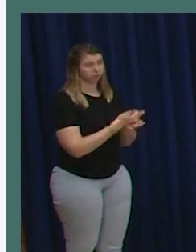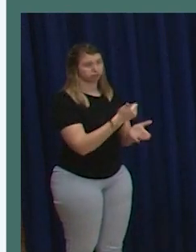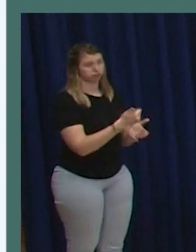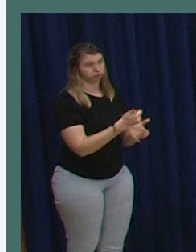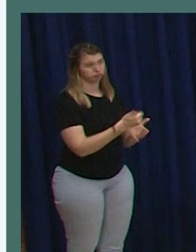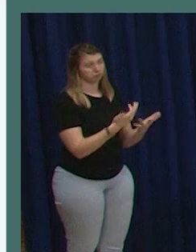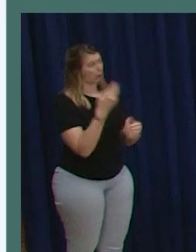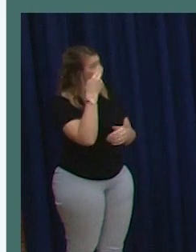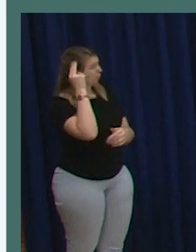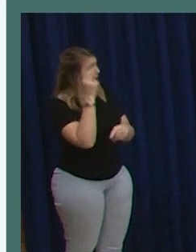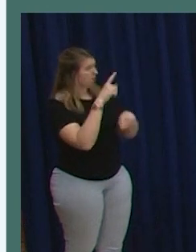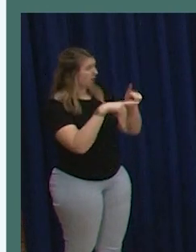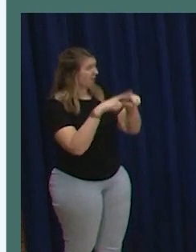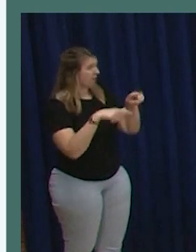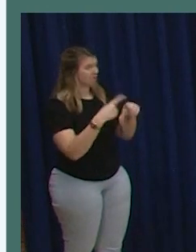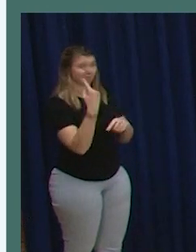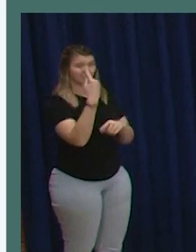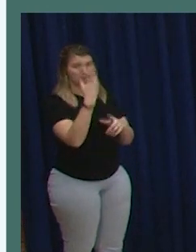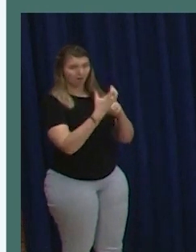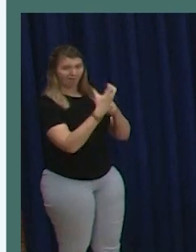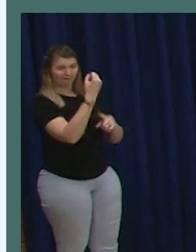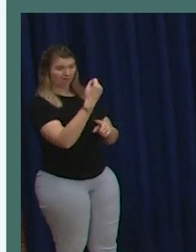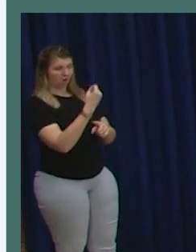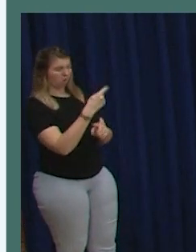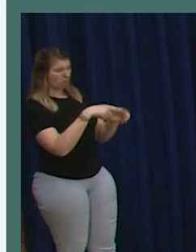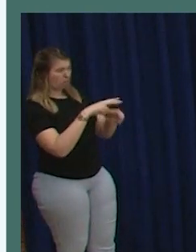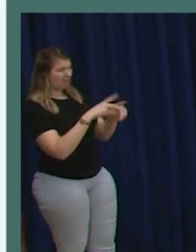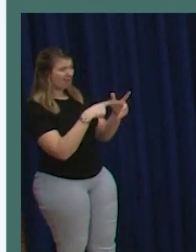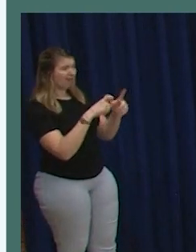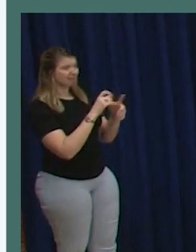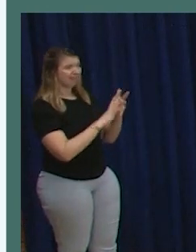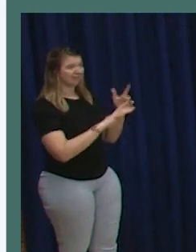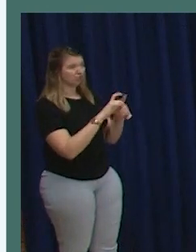someone has discovered that if you give people with ADHD a very small dose of speed,